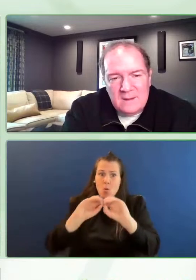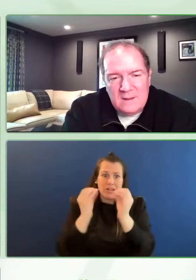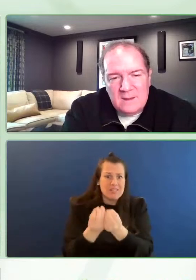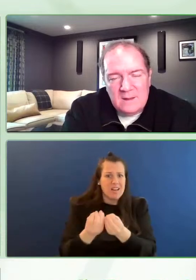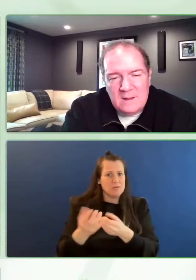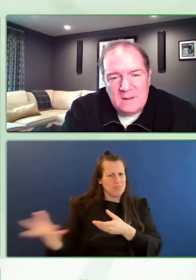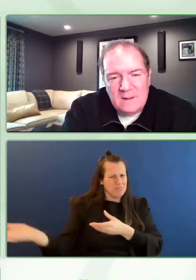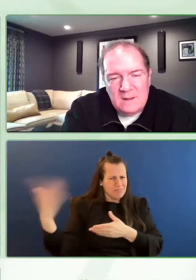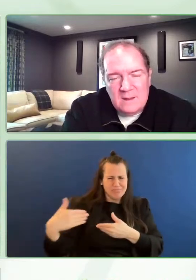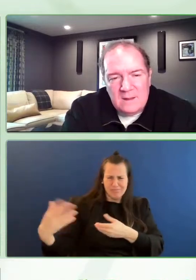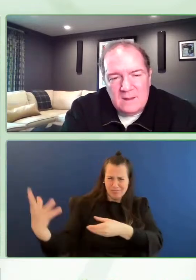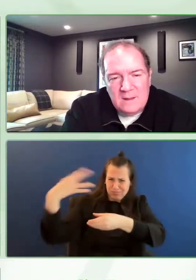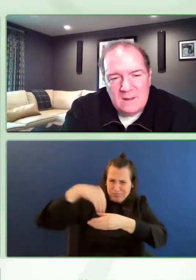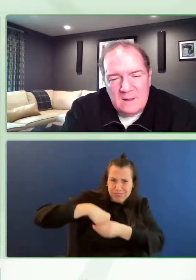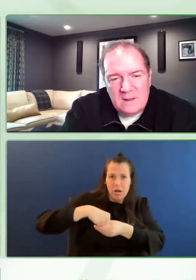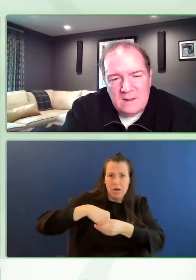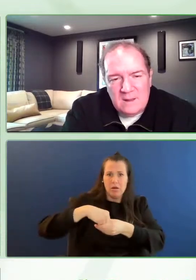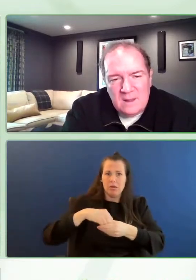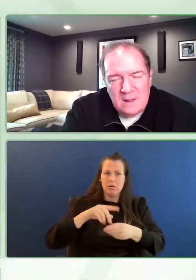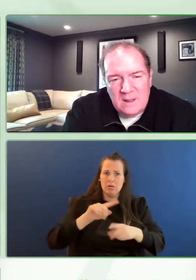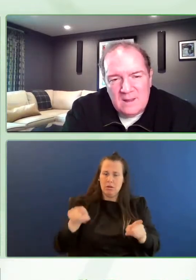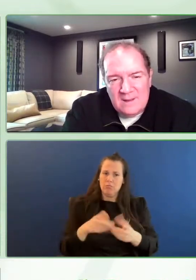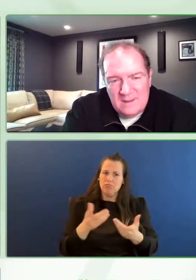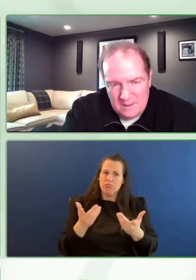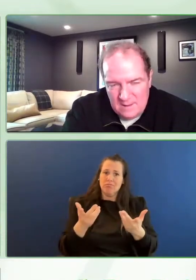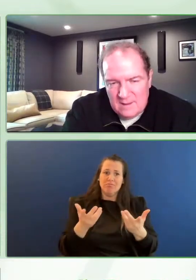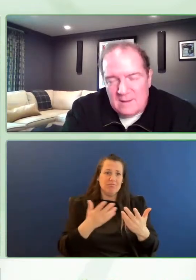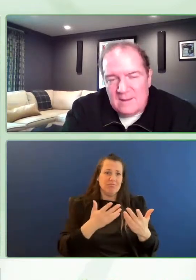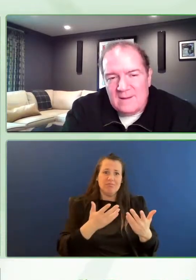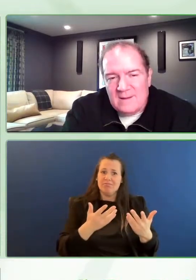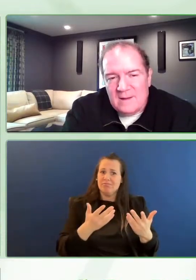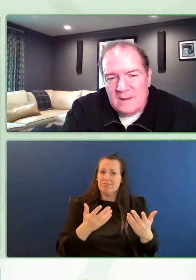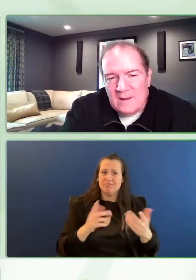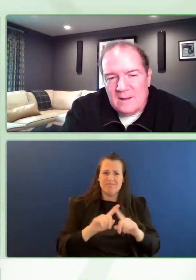which is, it's a retractable question.